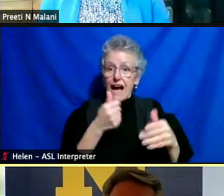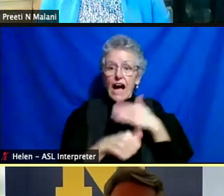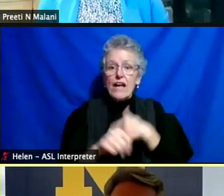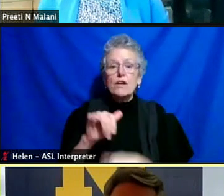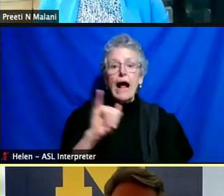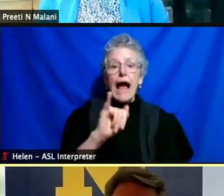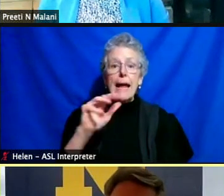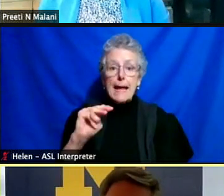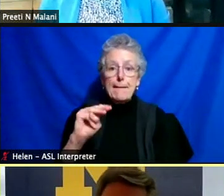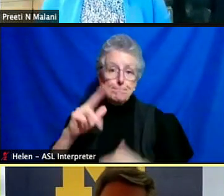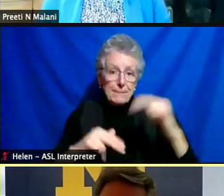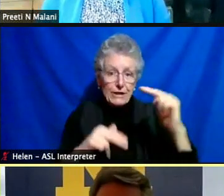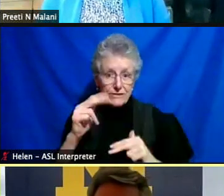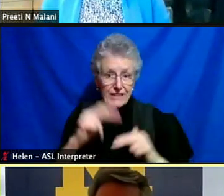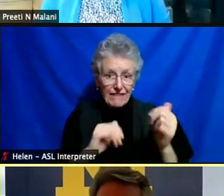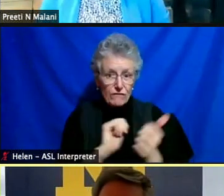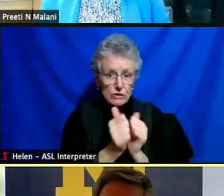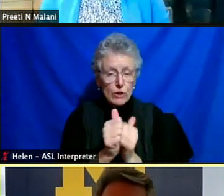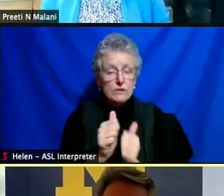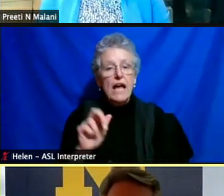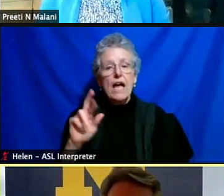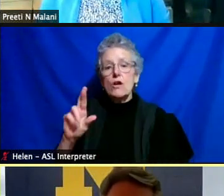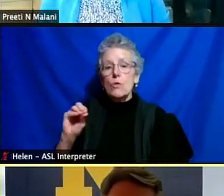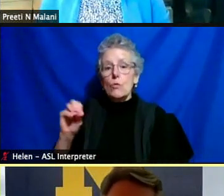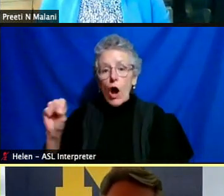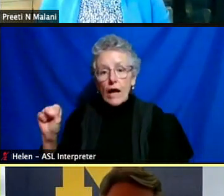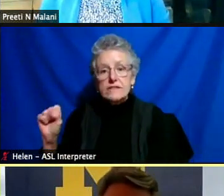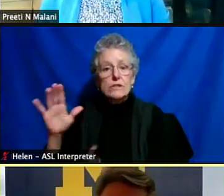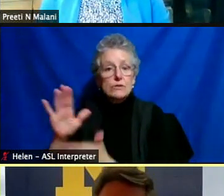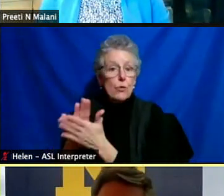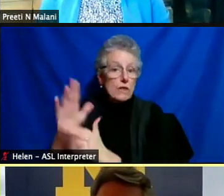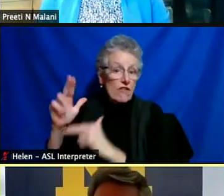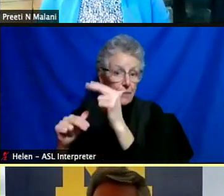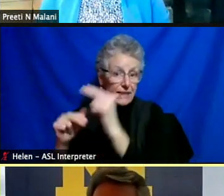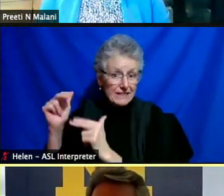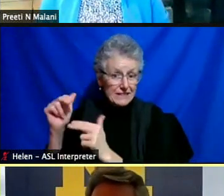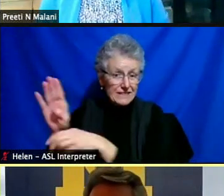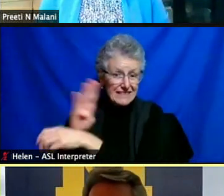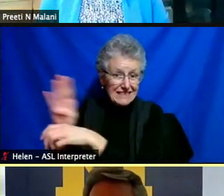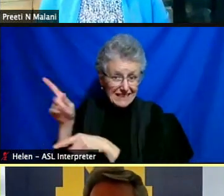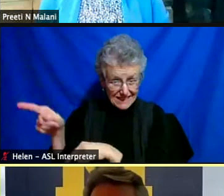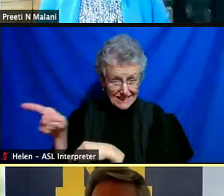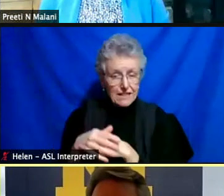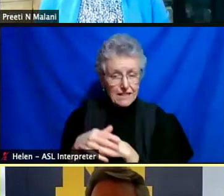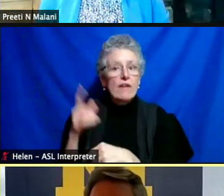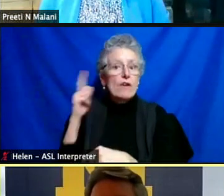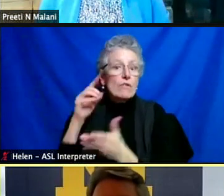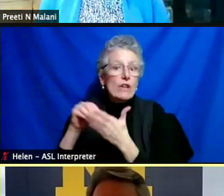and at the Ross School of Business which we've heard from the students would be a much more convenient location